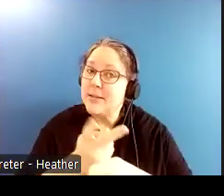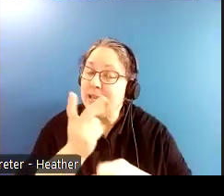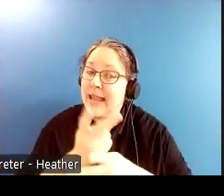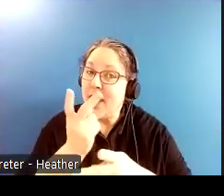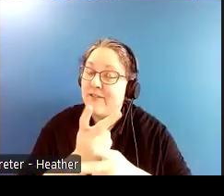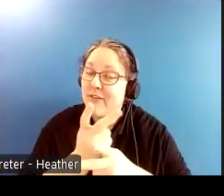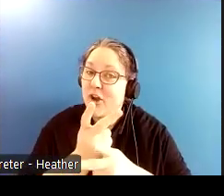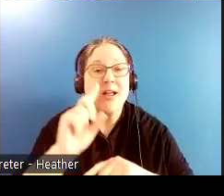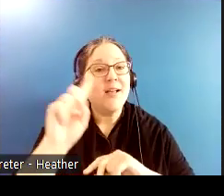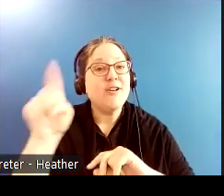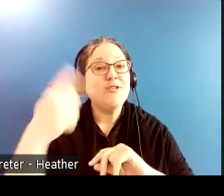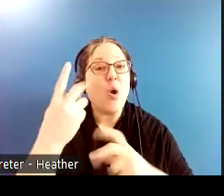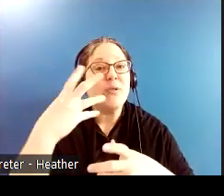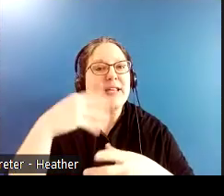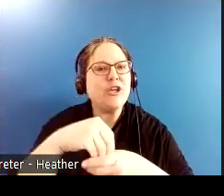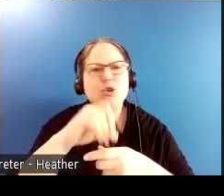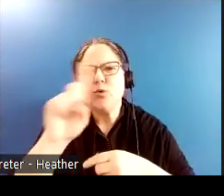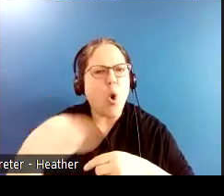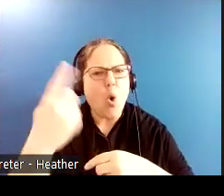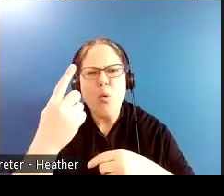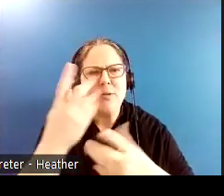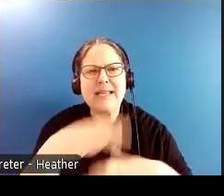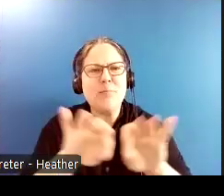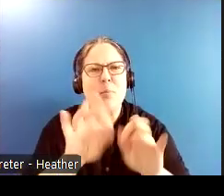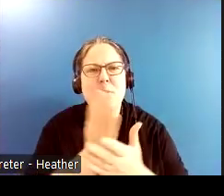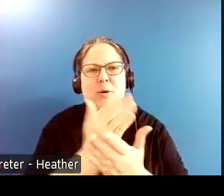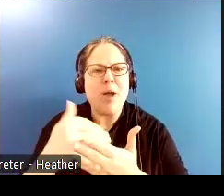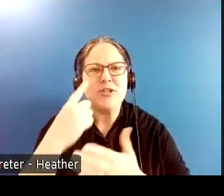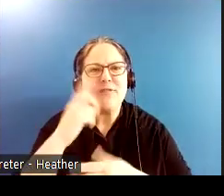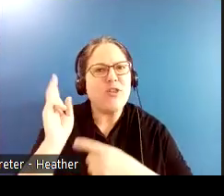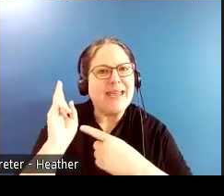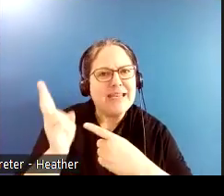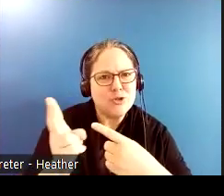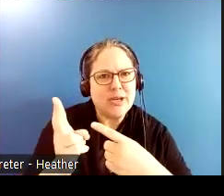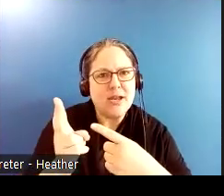uh you know the the very important parts of the history starting 44,000 years ago.